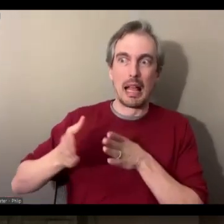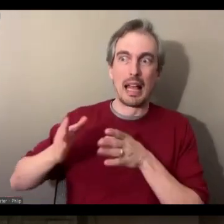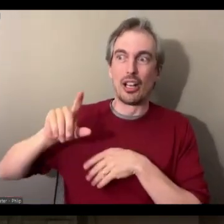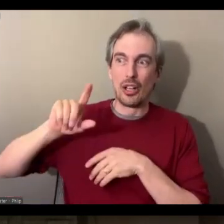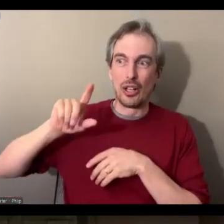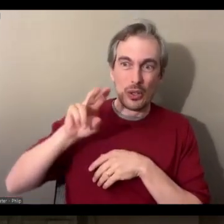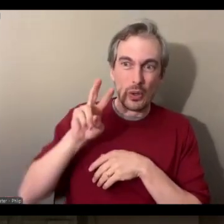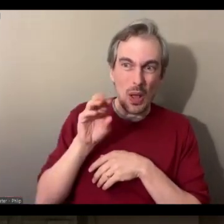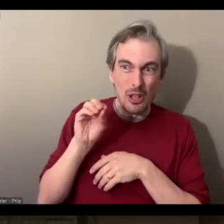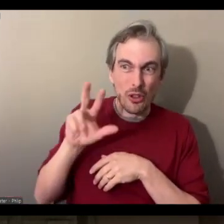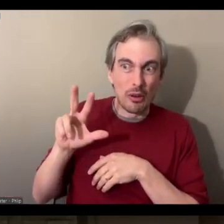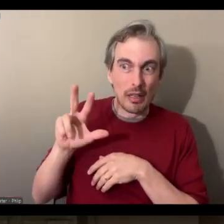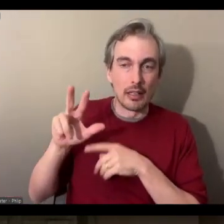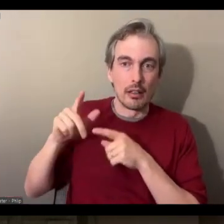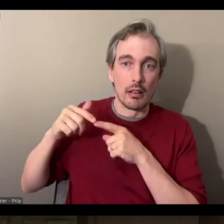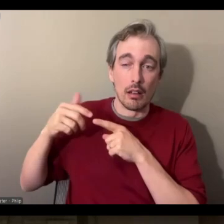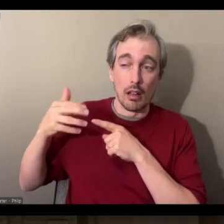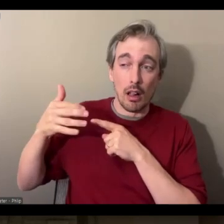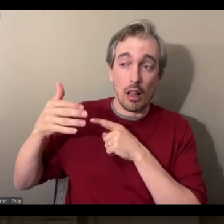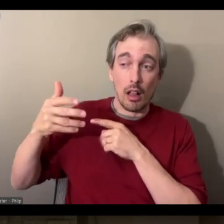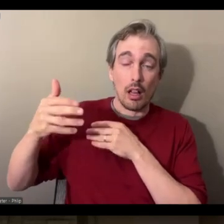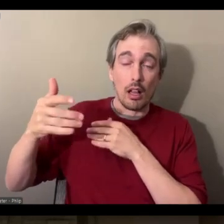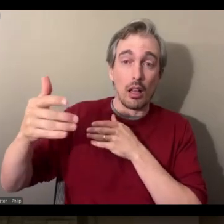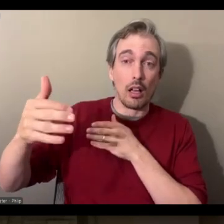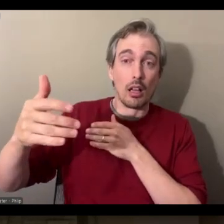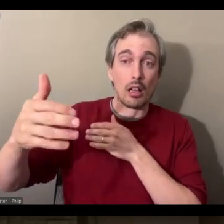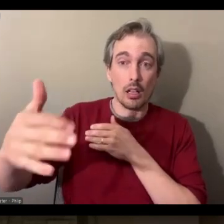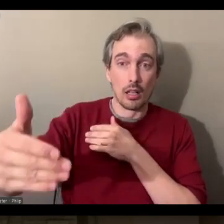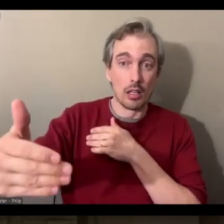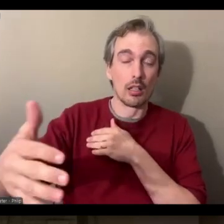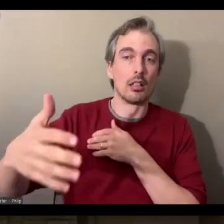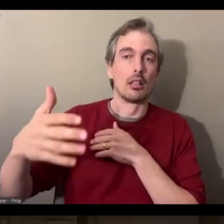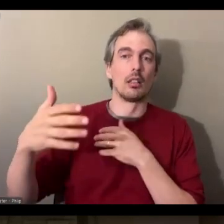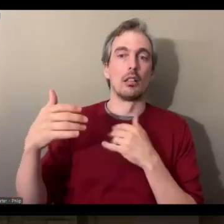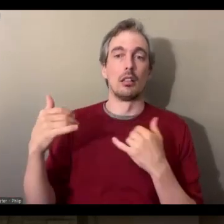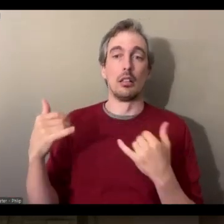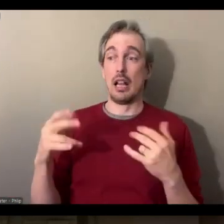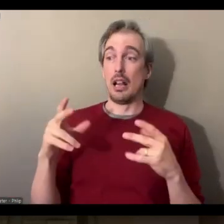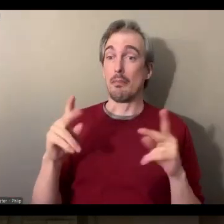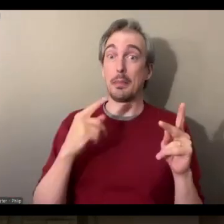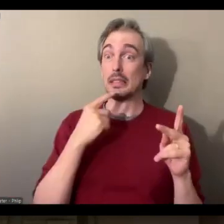People tell me: We need to sell tickets come April 1st. Nobody is considering: